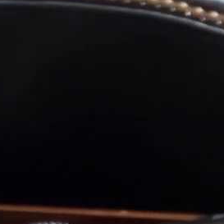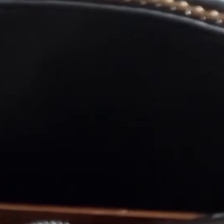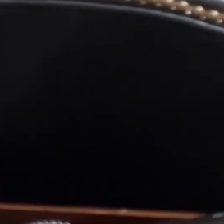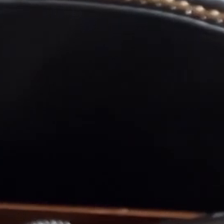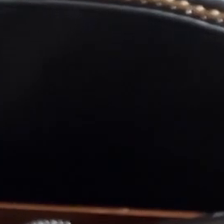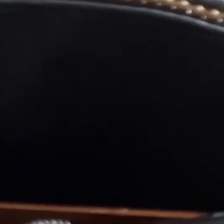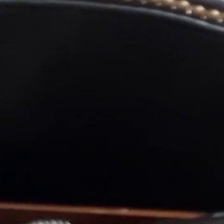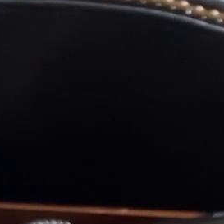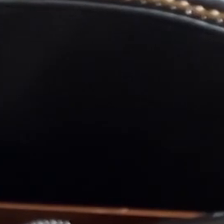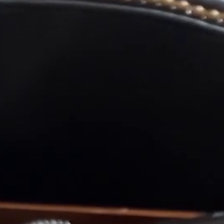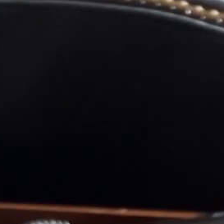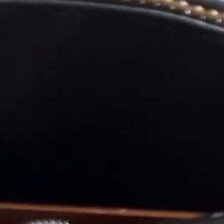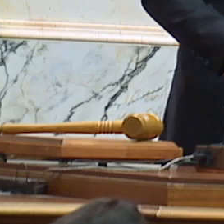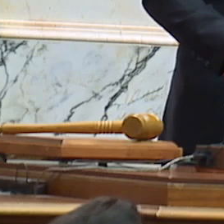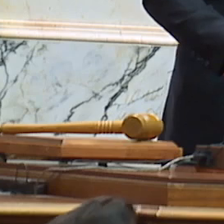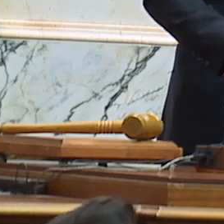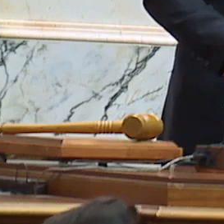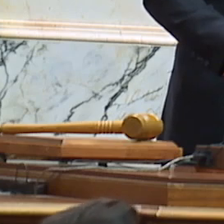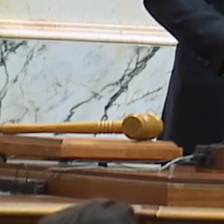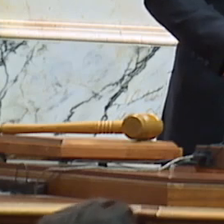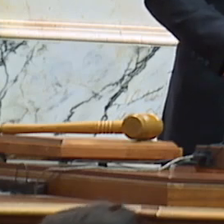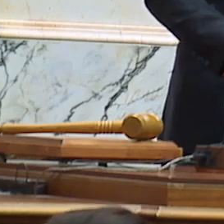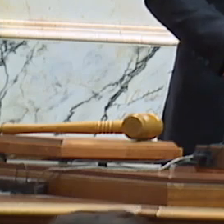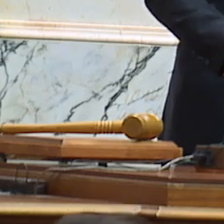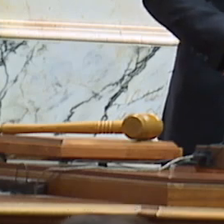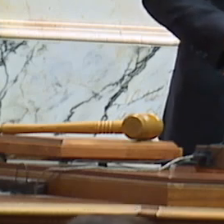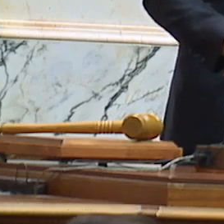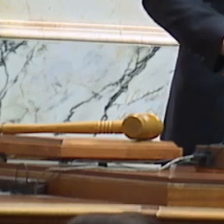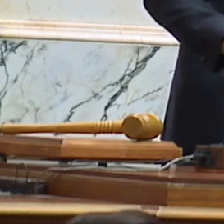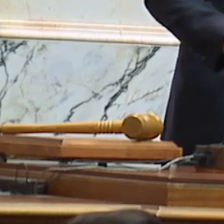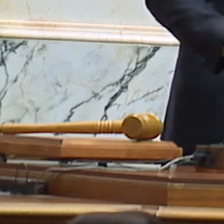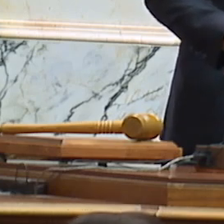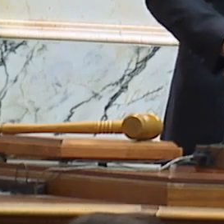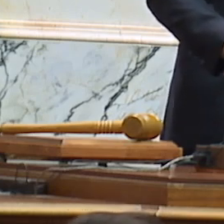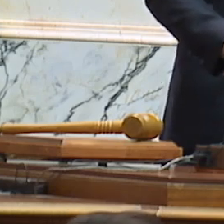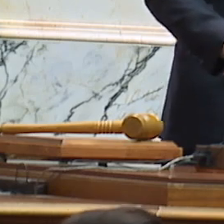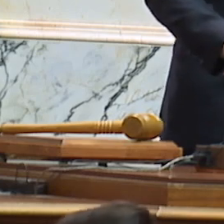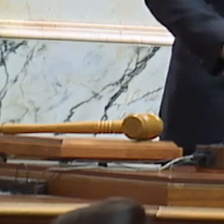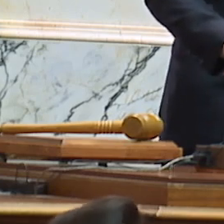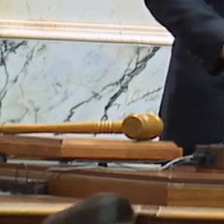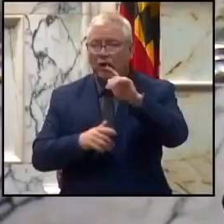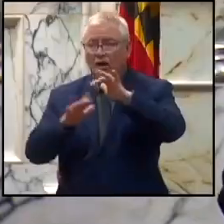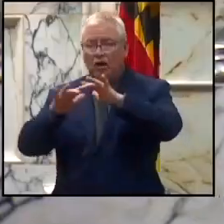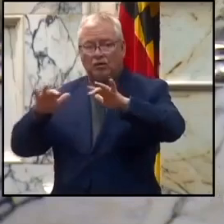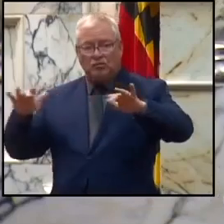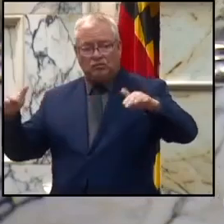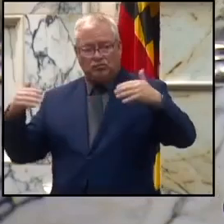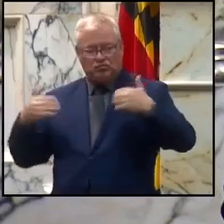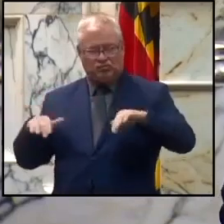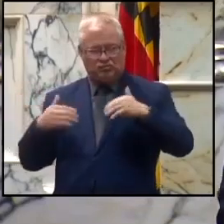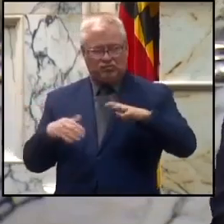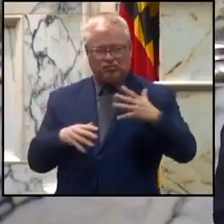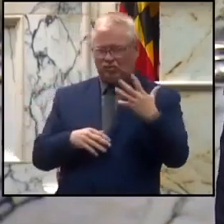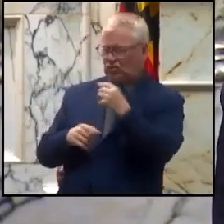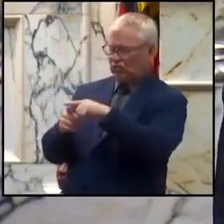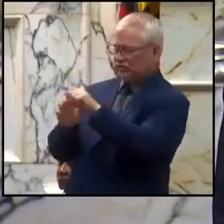deadly crash over the Pot transitioned to what he c Washington and in the day